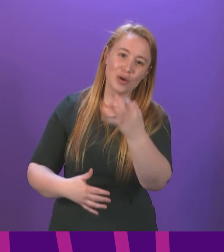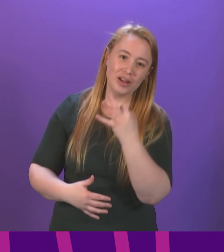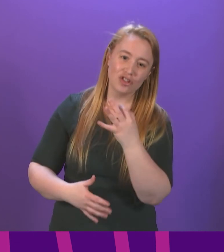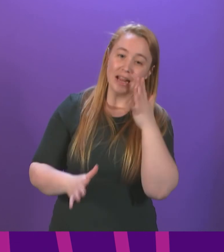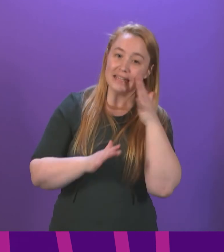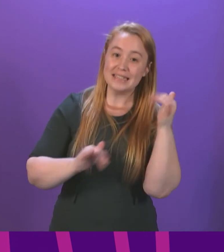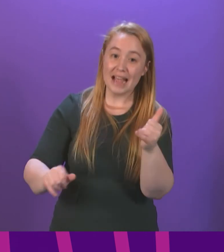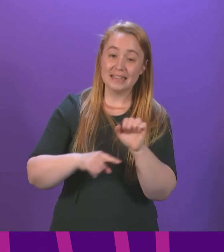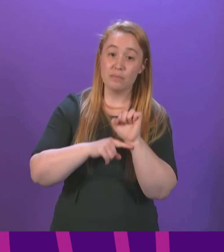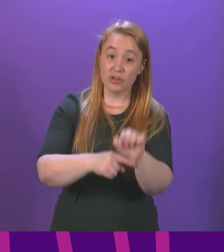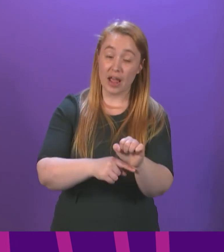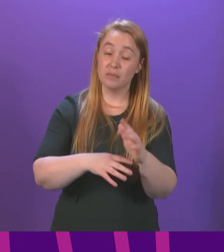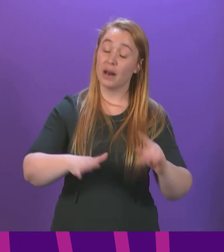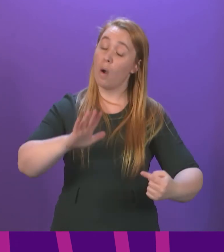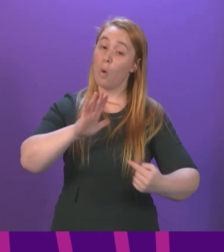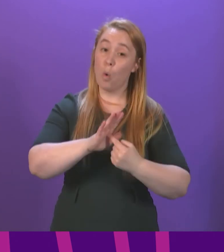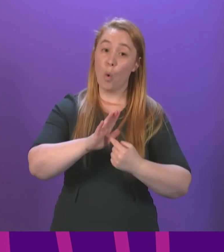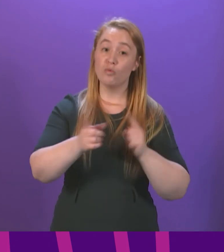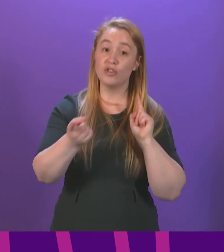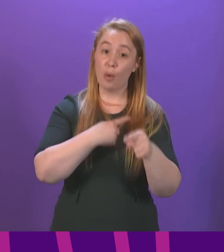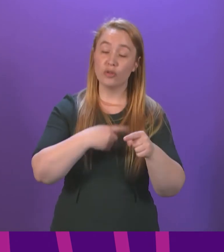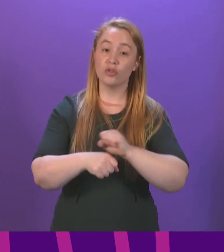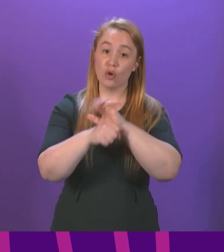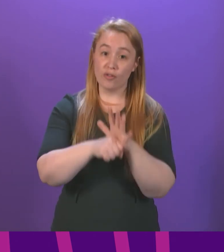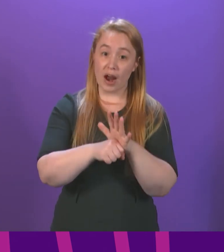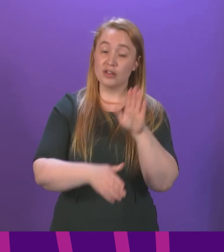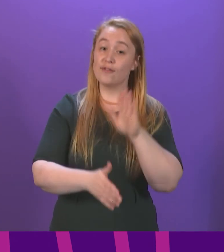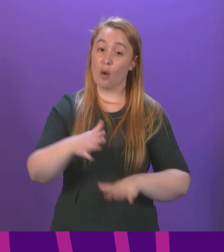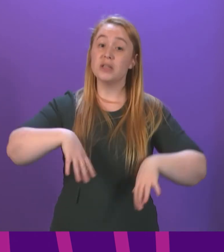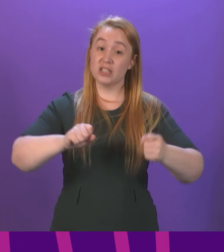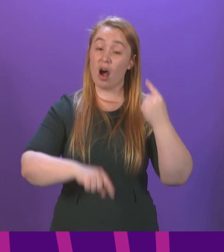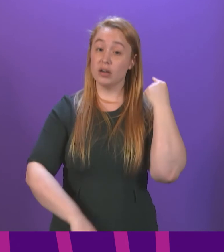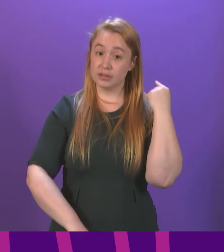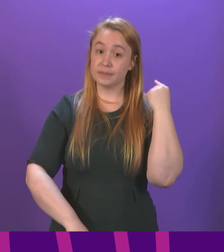has been an absolutely critical part of our response to the pandemic. It will continue